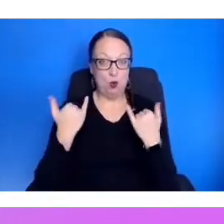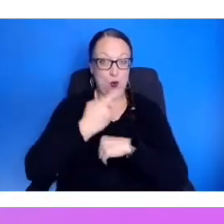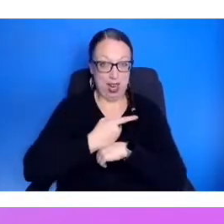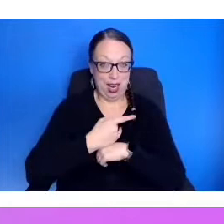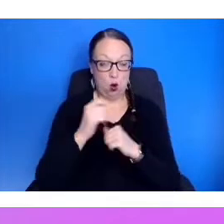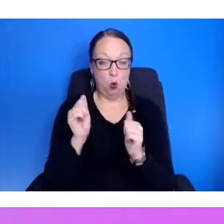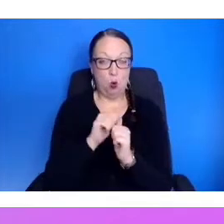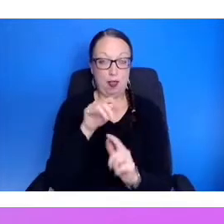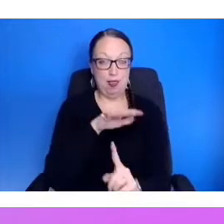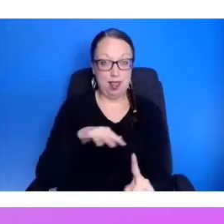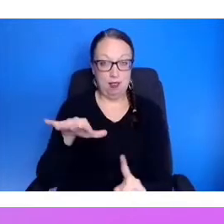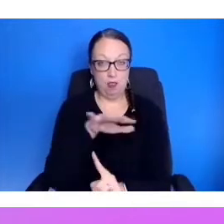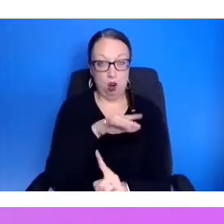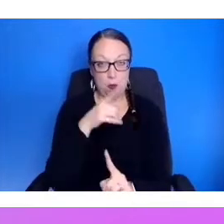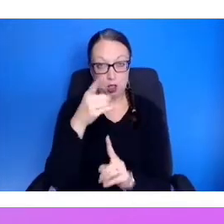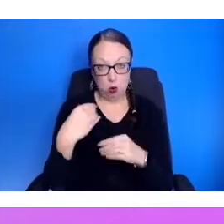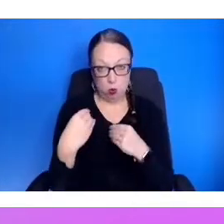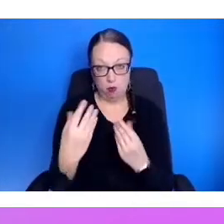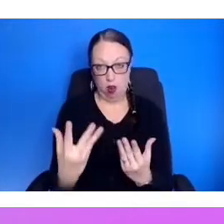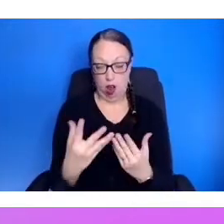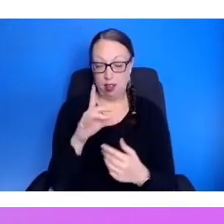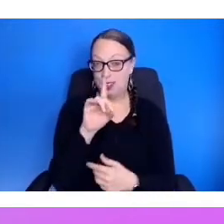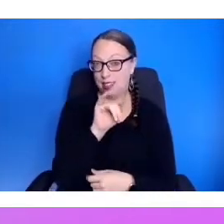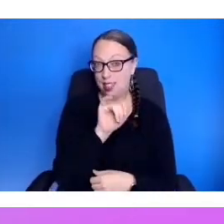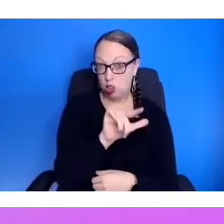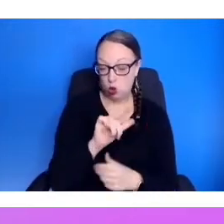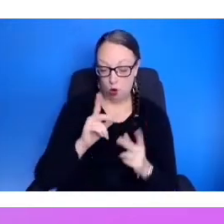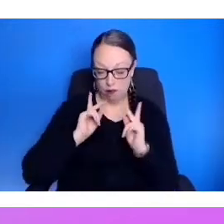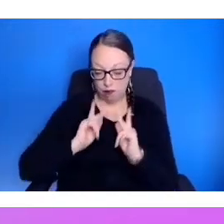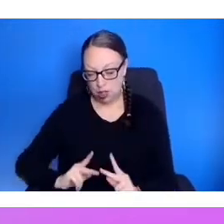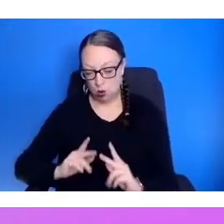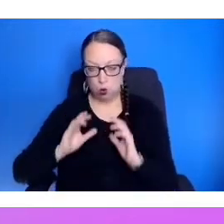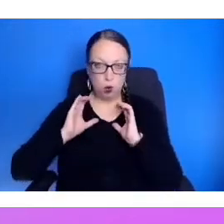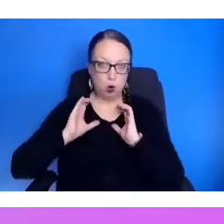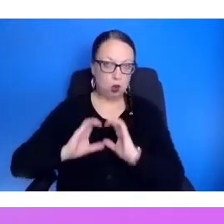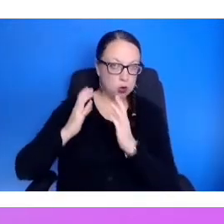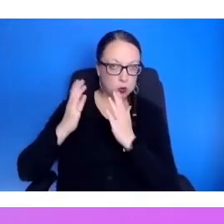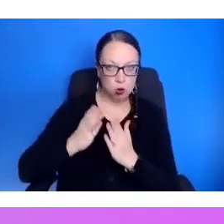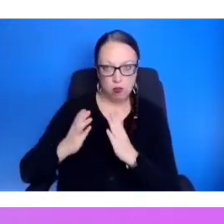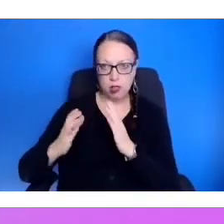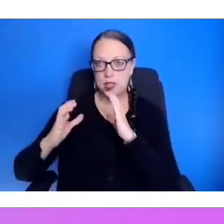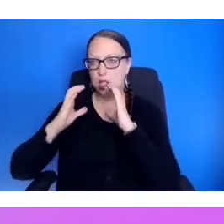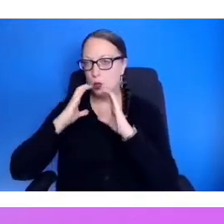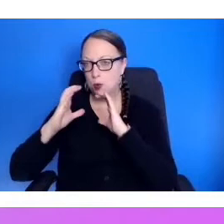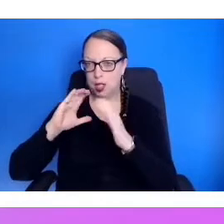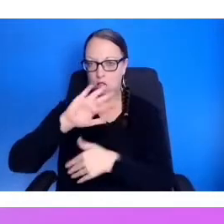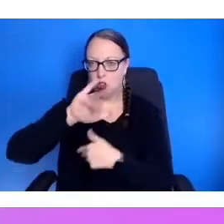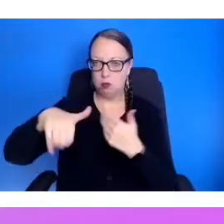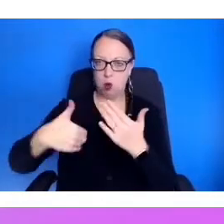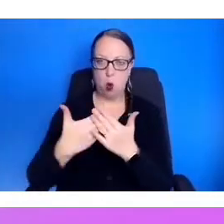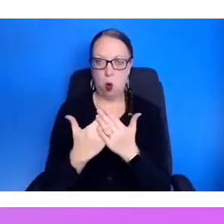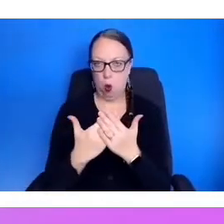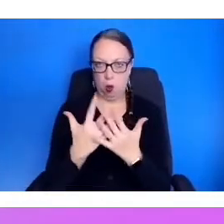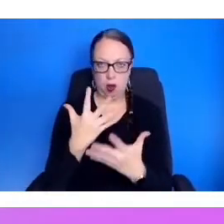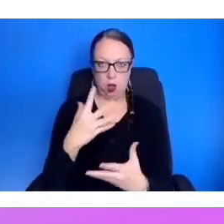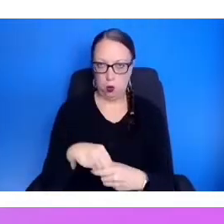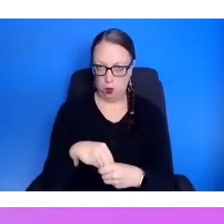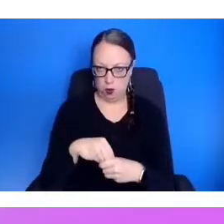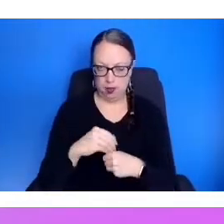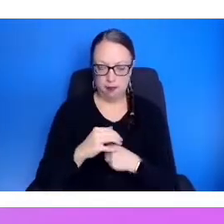that includes all your digital environments, physical customer service and communications brand and marketing. And it includes all of your customers